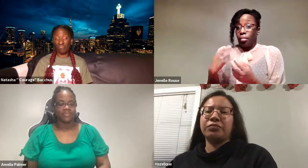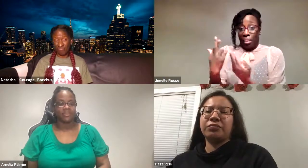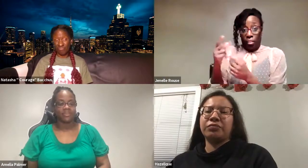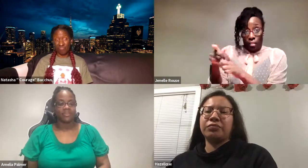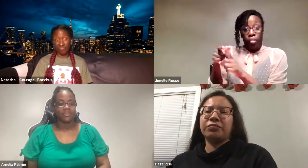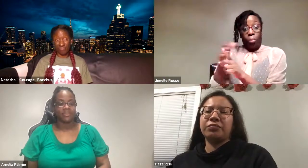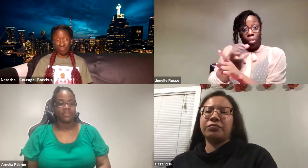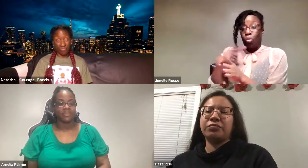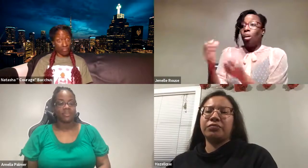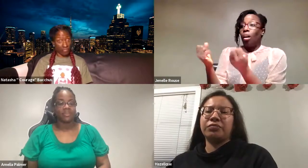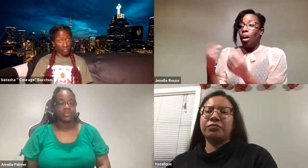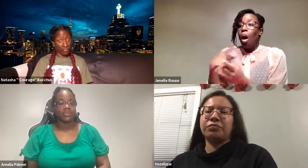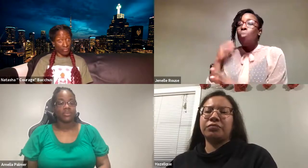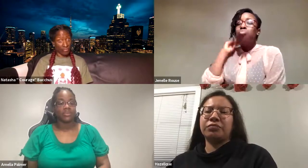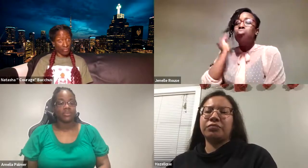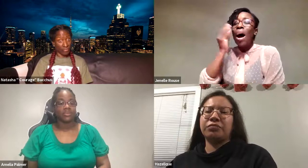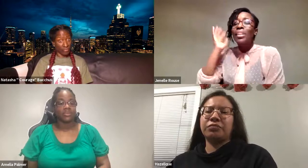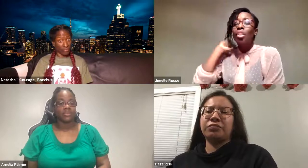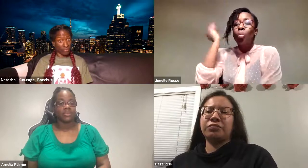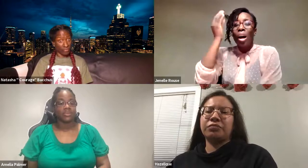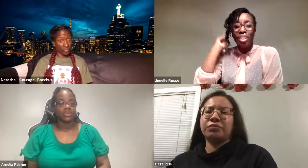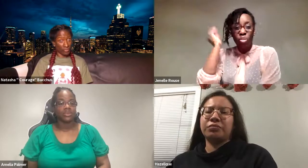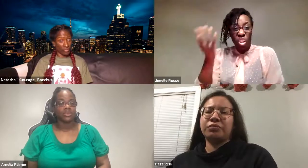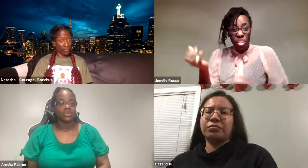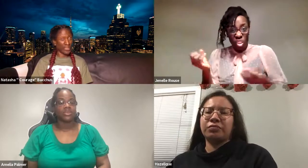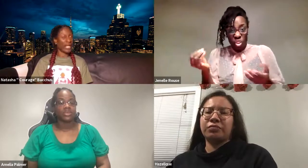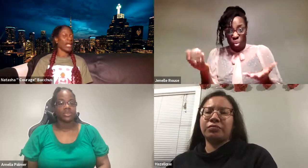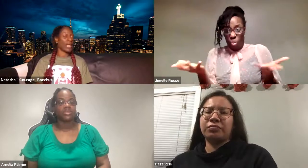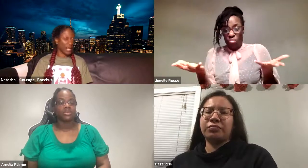how to use it! for example as a girl i grew up learning one language but like french or something